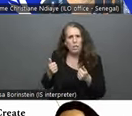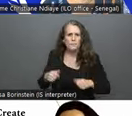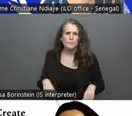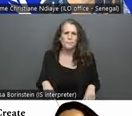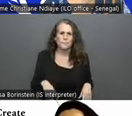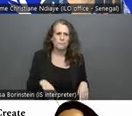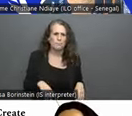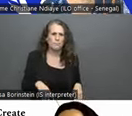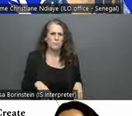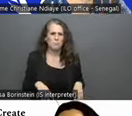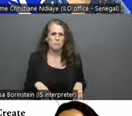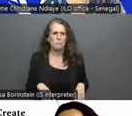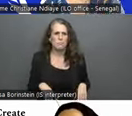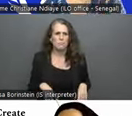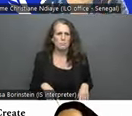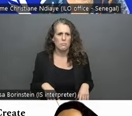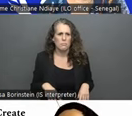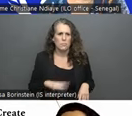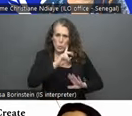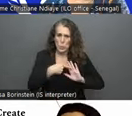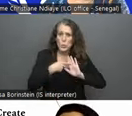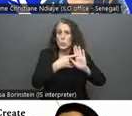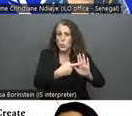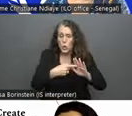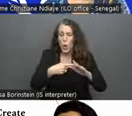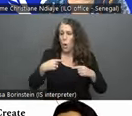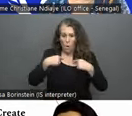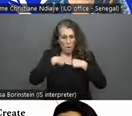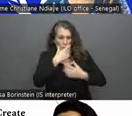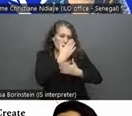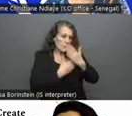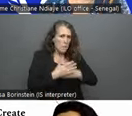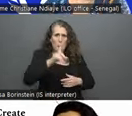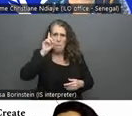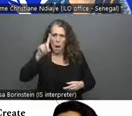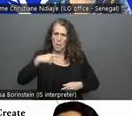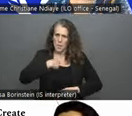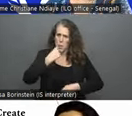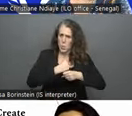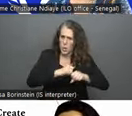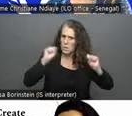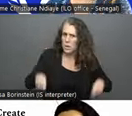10:58:56 Despite the disability, and that for us is important to ensure that our teams